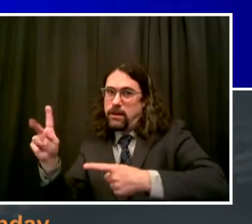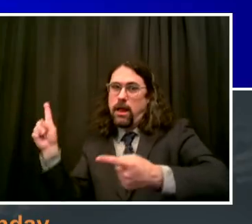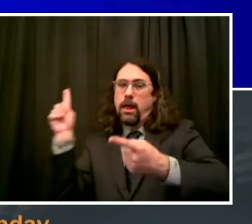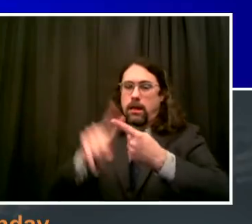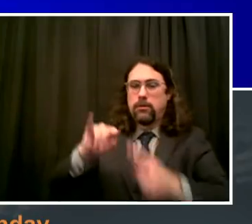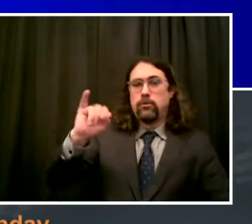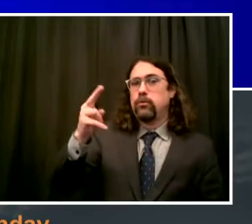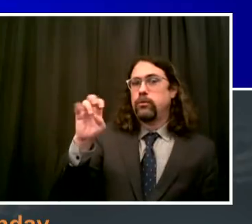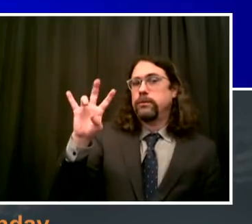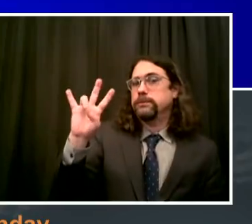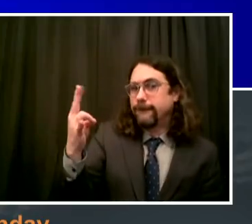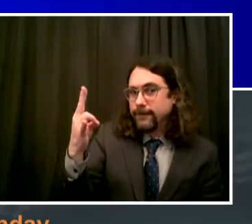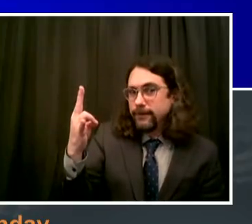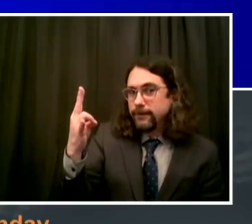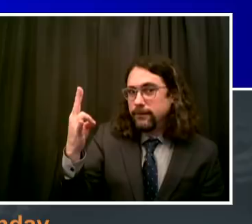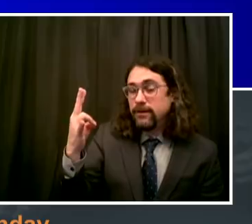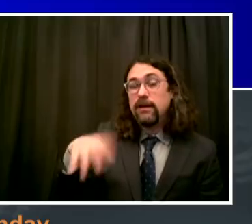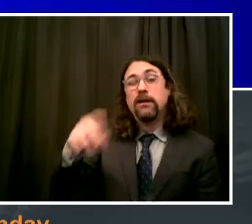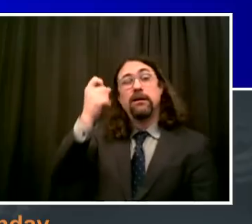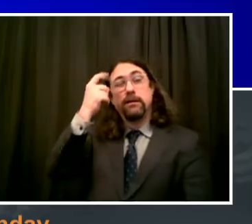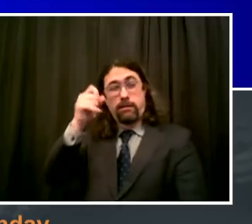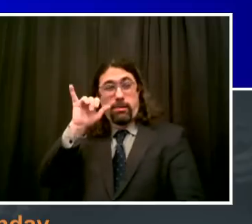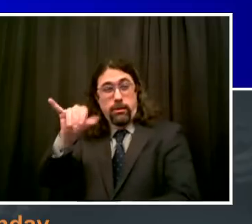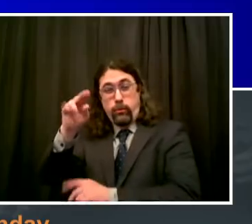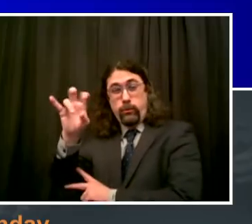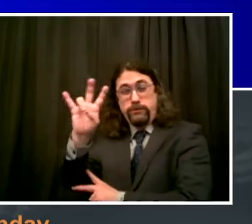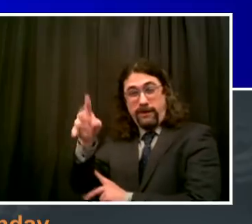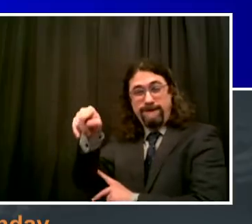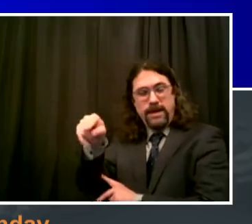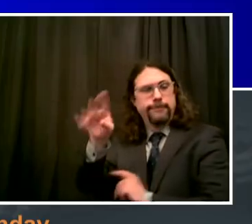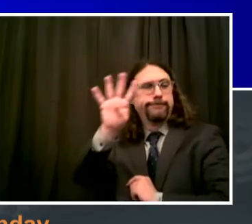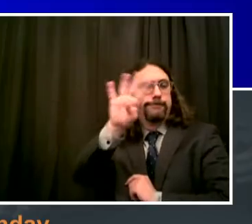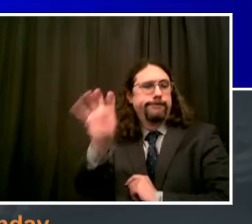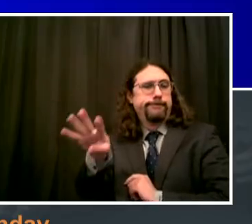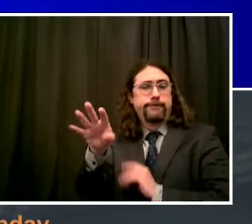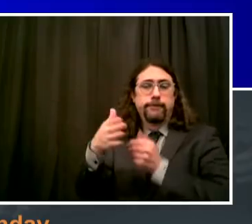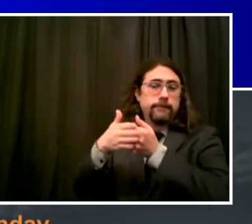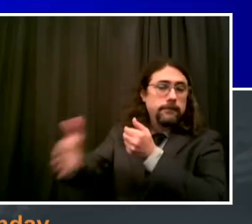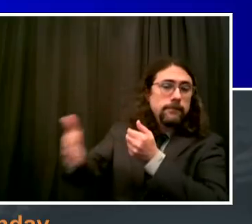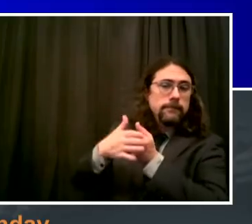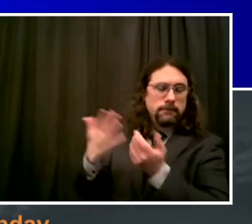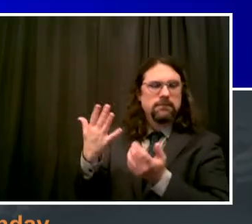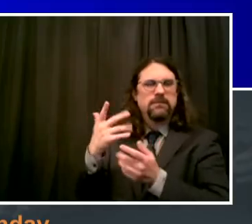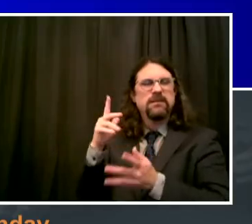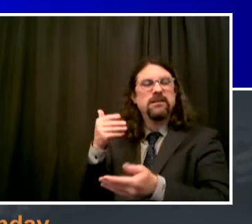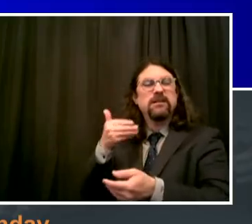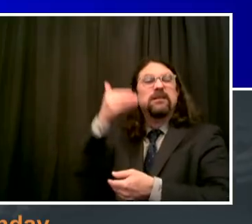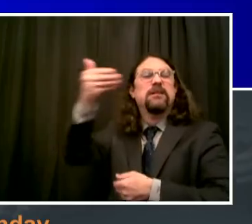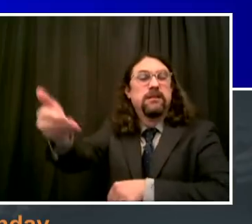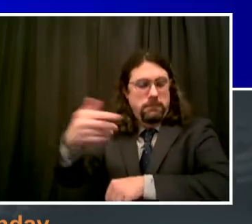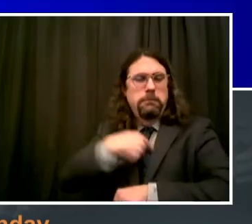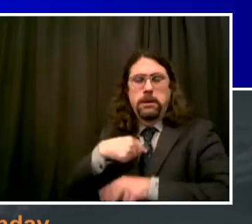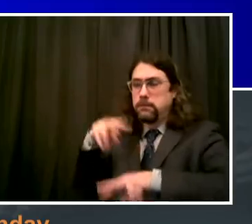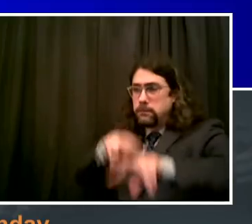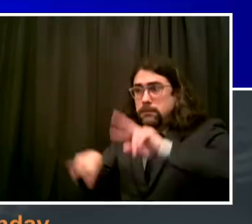SO AGAIN, THIS EEWK, NO ALTERNATE SIDE. NEXT WEEK BECOME ON FOR ONE WEEK ONLY AND THEN